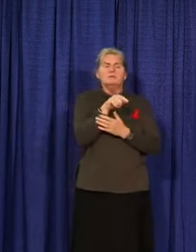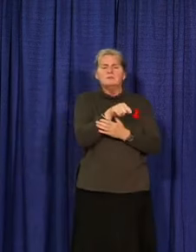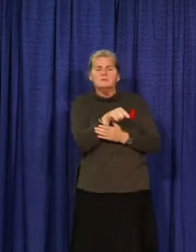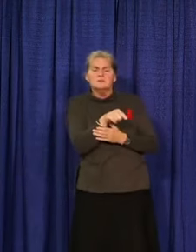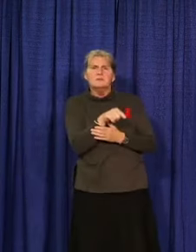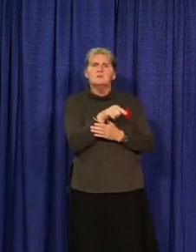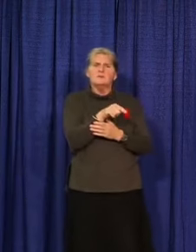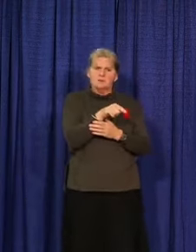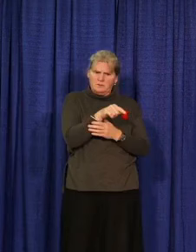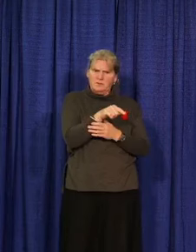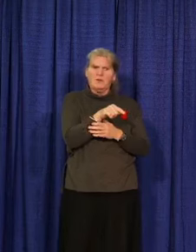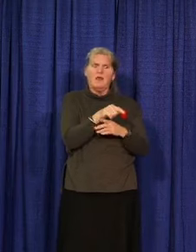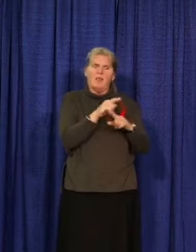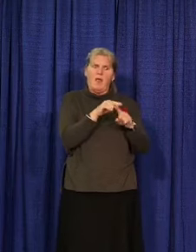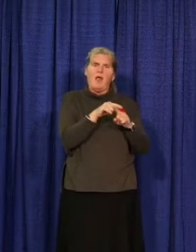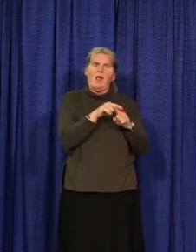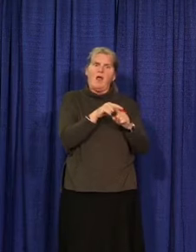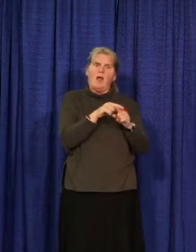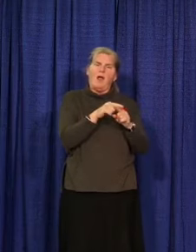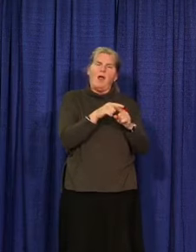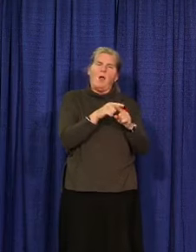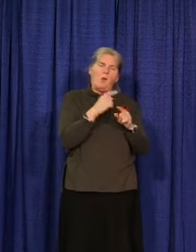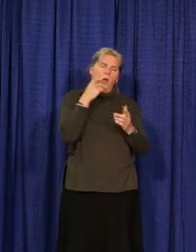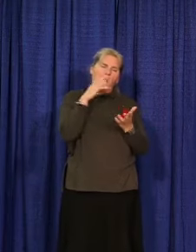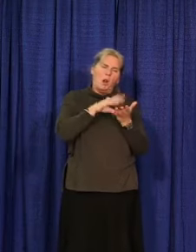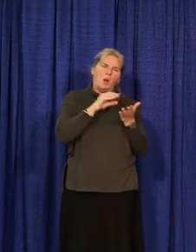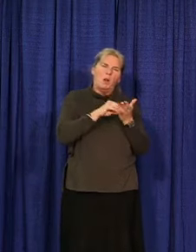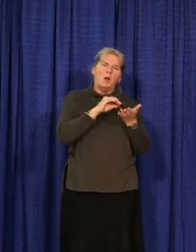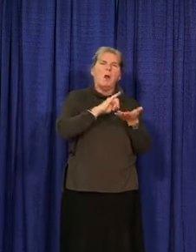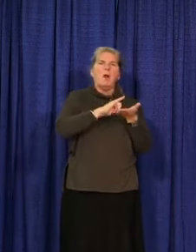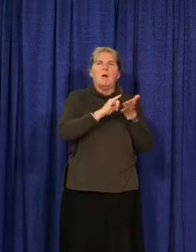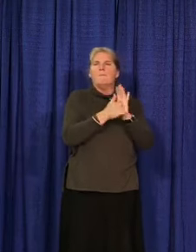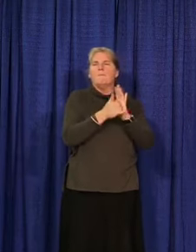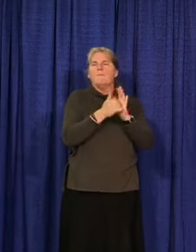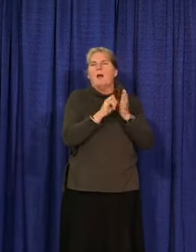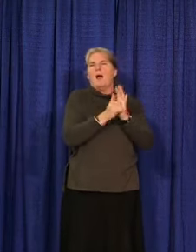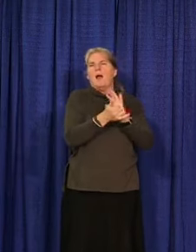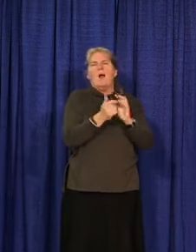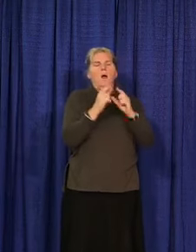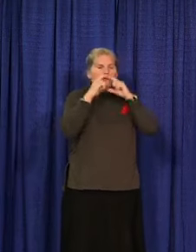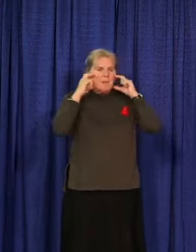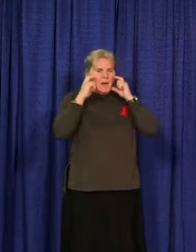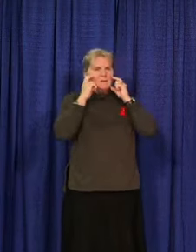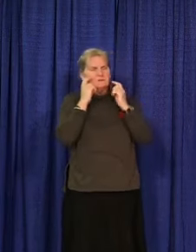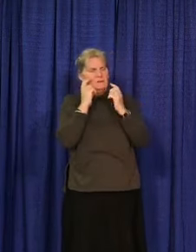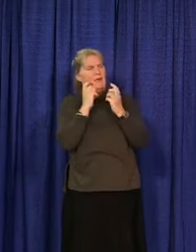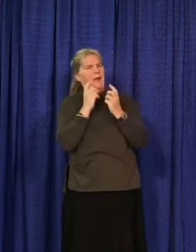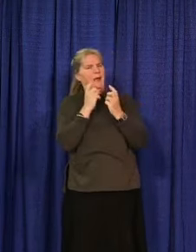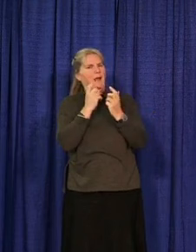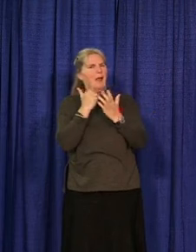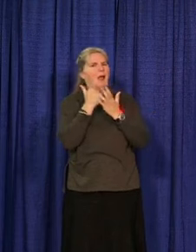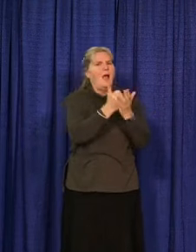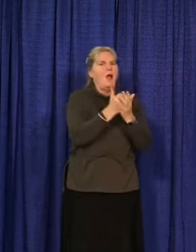all to recognize the additional role that masks can play in COVID-19 prevention and allow us